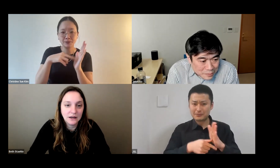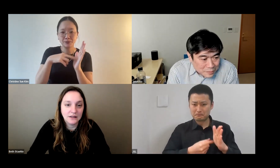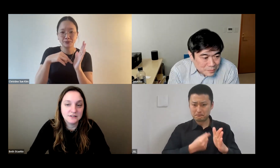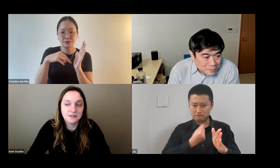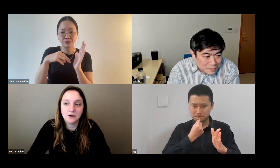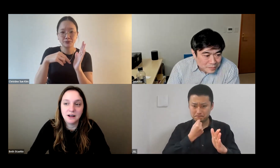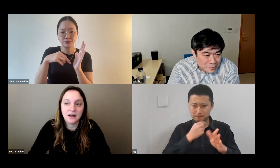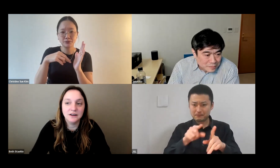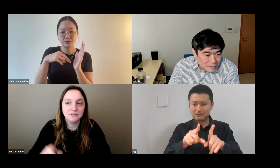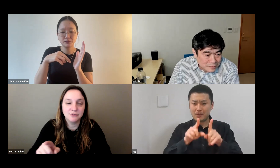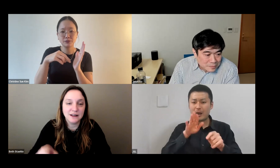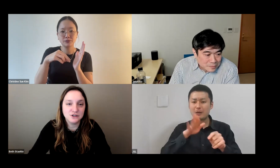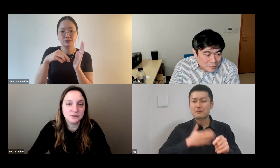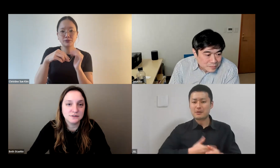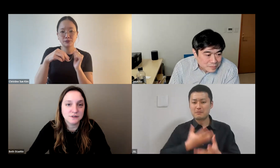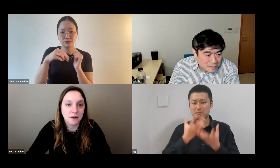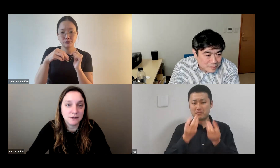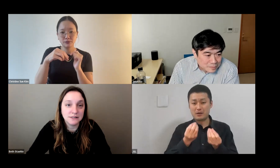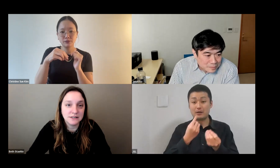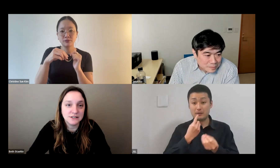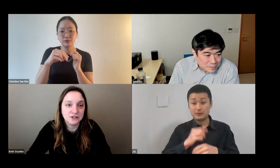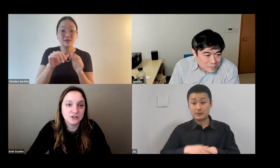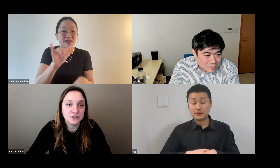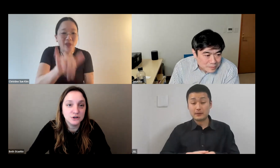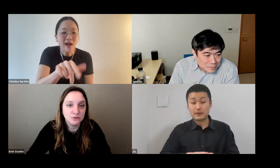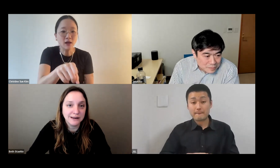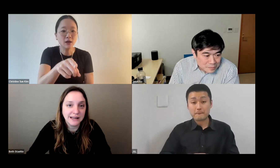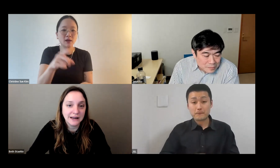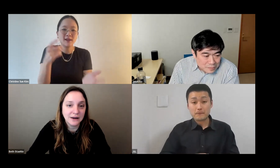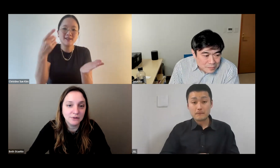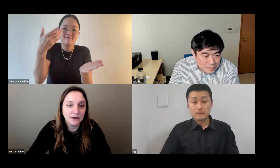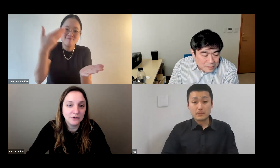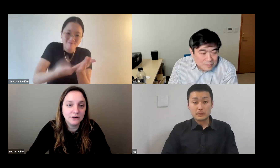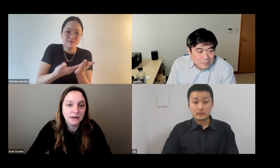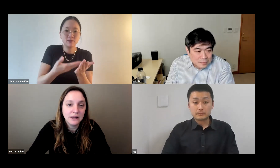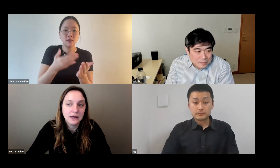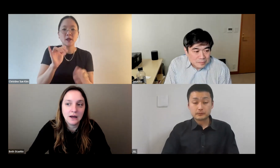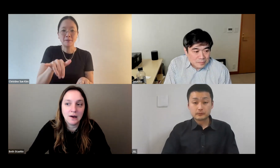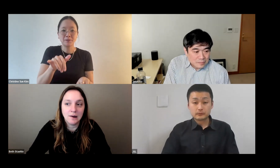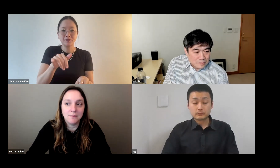And so I kind of read Joseph's comment in addition to you reading it out loud.